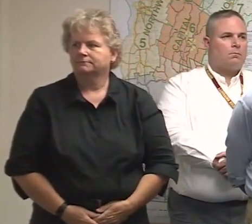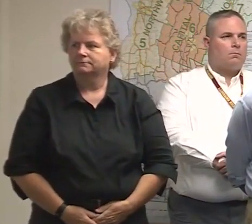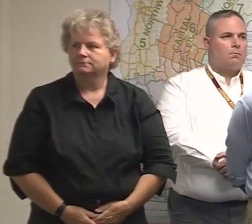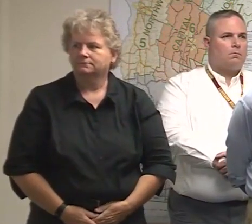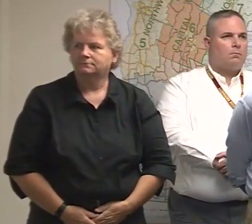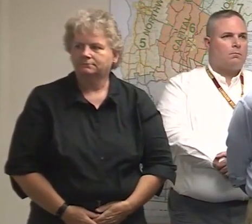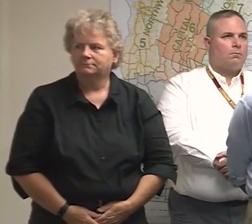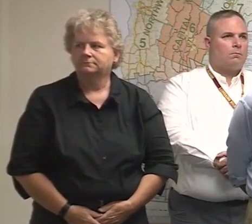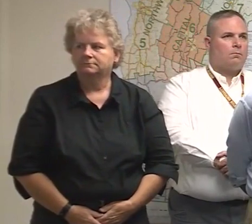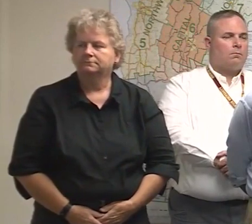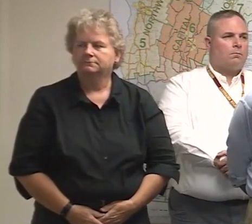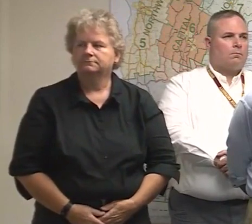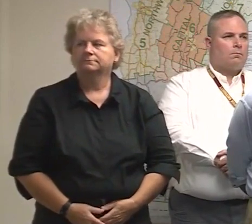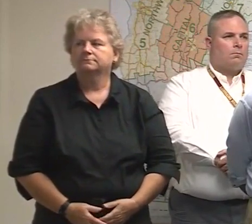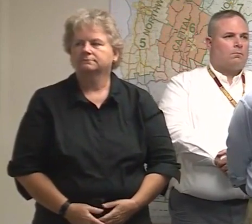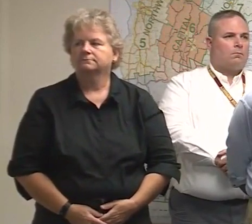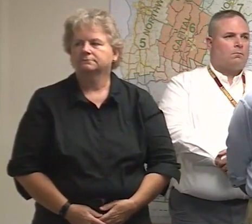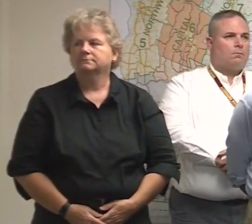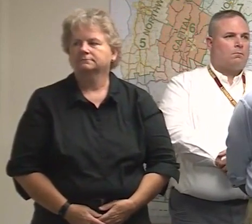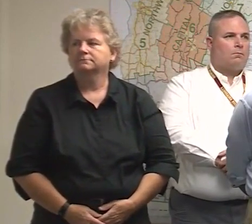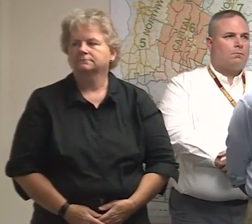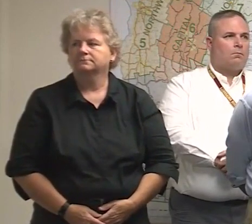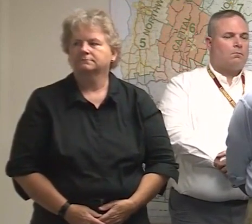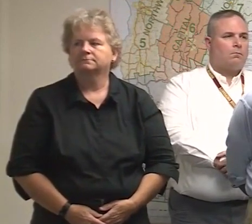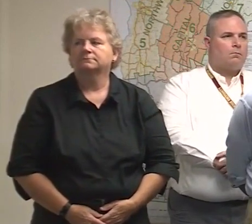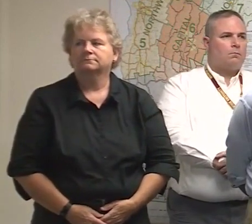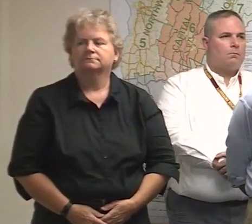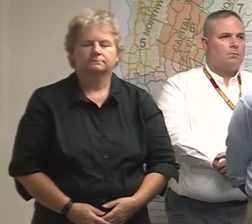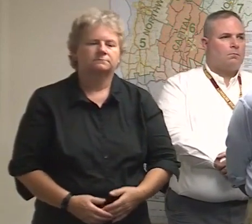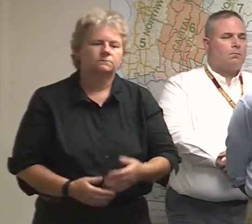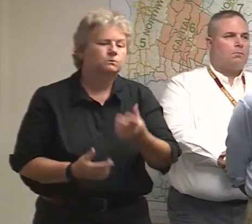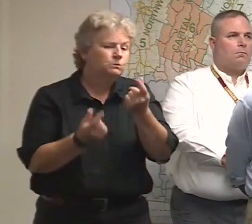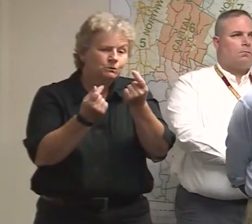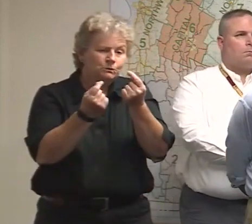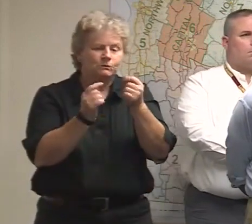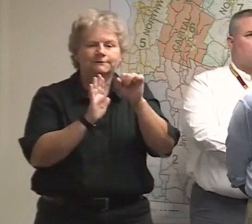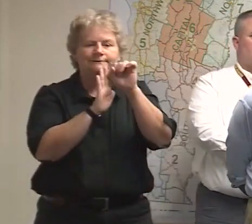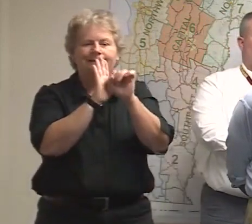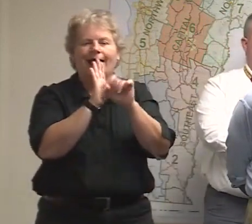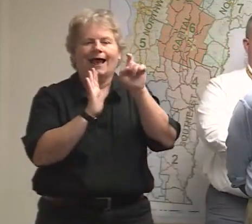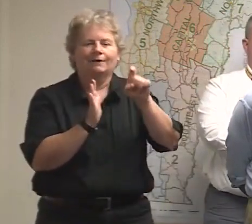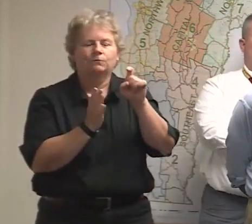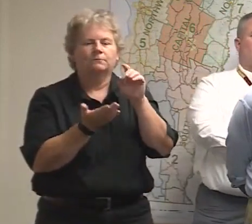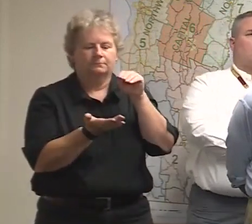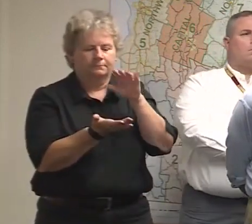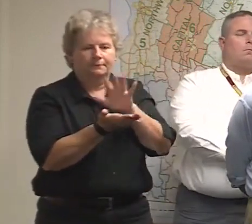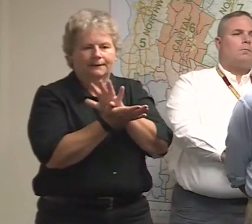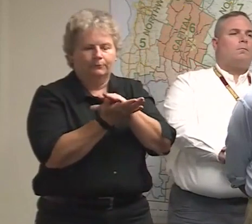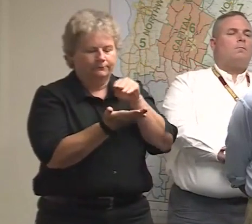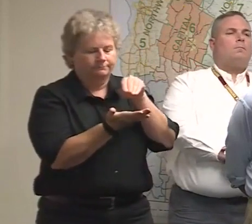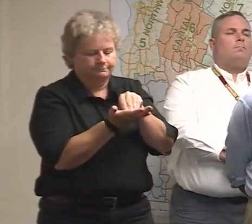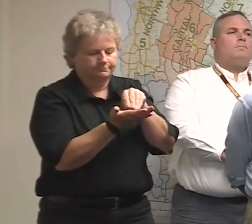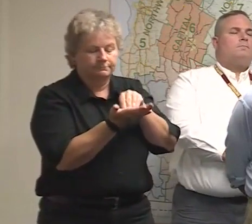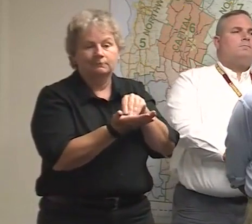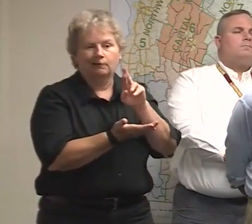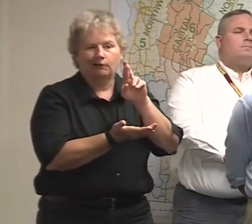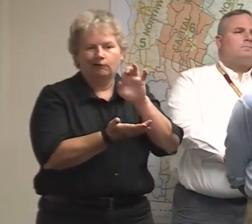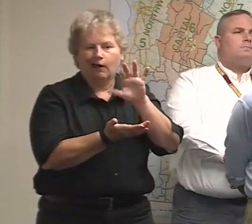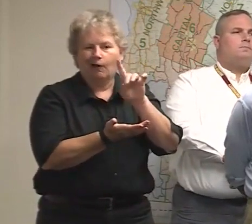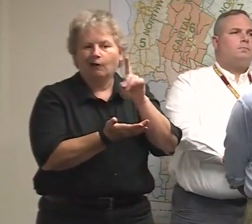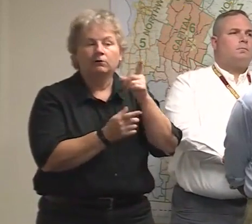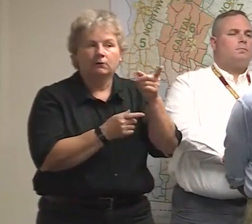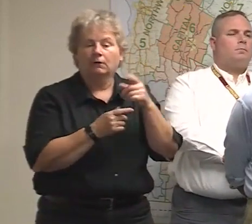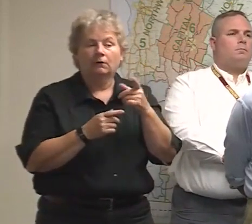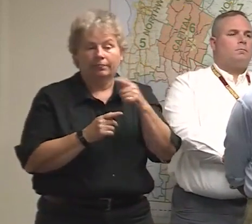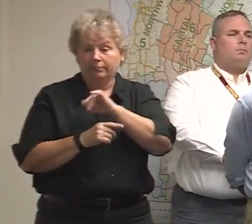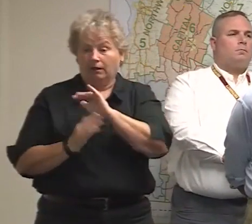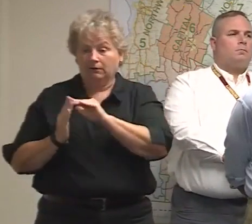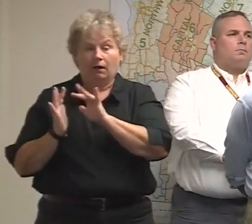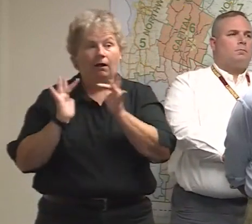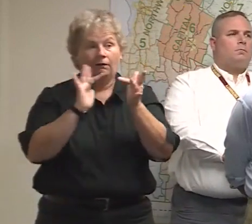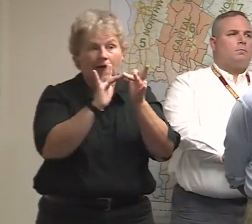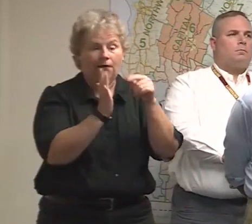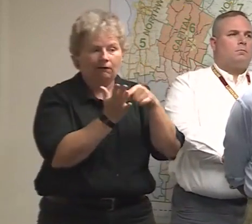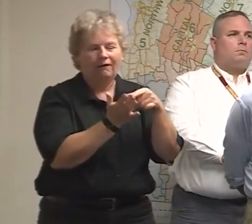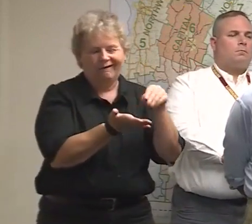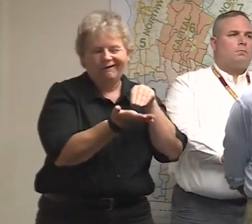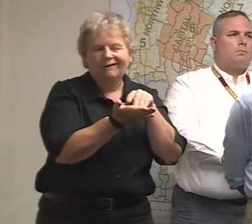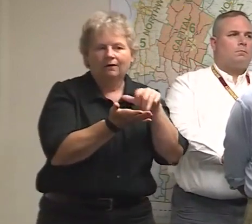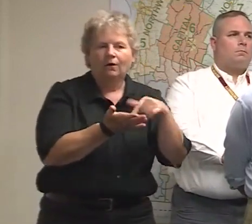WE WOULD WE WOULD HAVE TO KEEP COPIOUS RECORDS AND COPIOUS NOTES ON ANY WORK WE DO ON A LOCAL HIGHWAY SYSTEM BECAUSE AS THE GOVERNOR HAS SAID, THAT’S PART OF FEMA, PUBLIC ASSISTANCE.